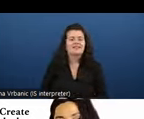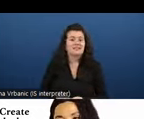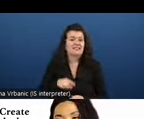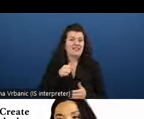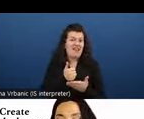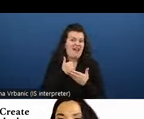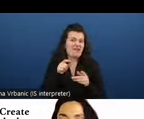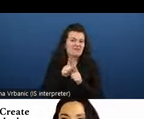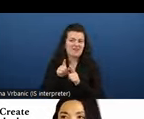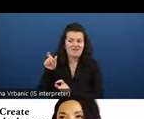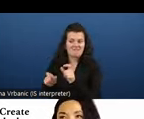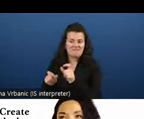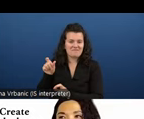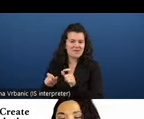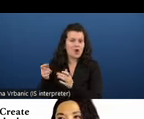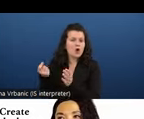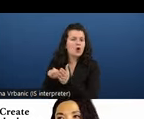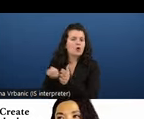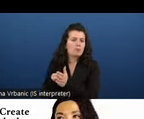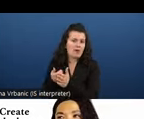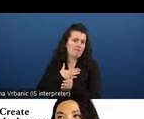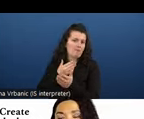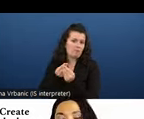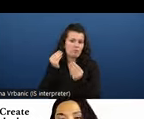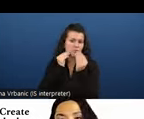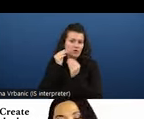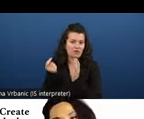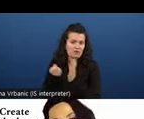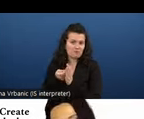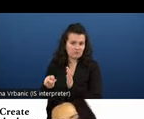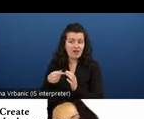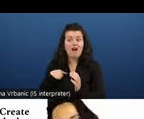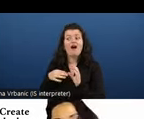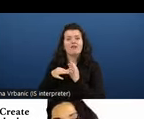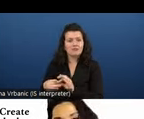right it's through partnering with organizations 15:20:48 who are aligned to our values. When